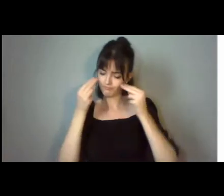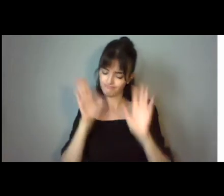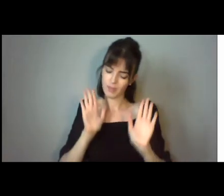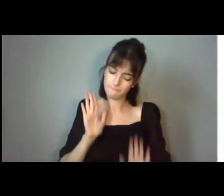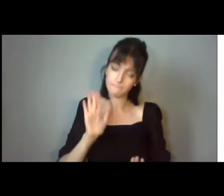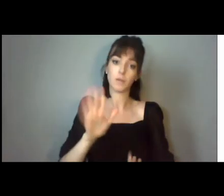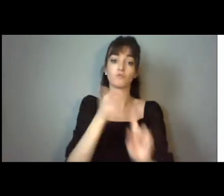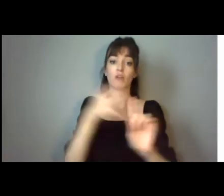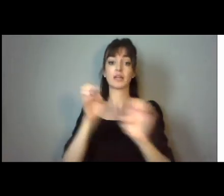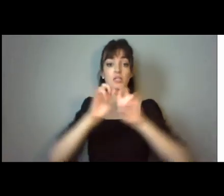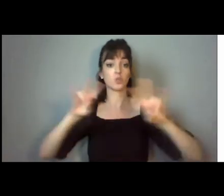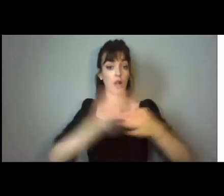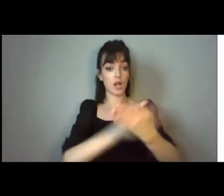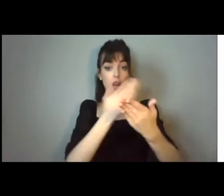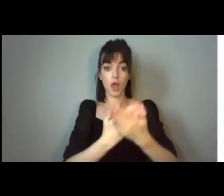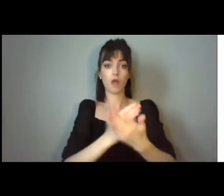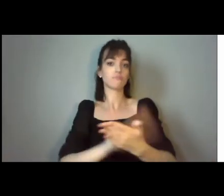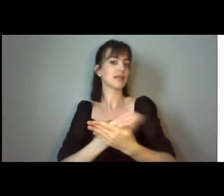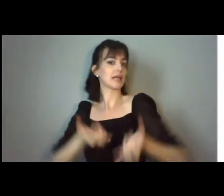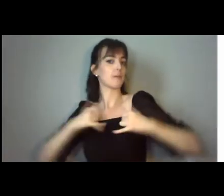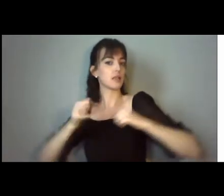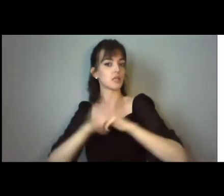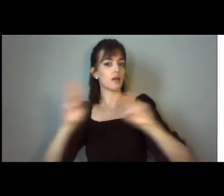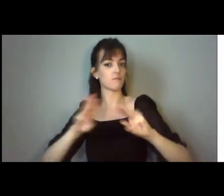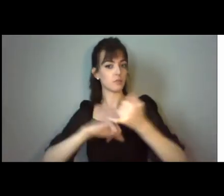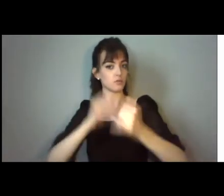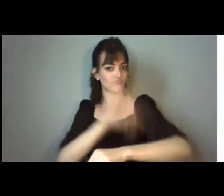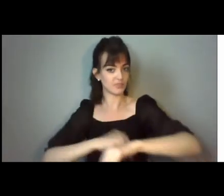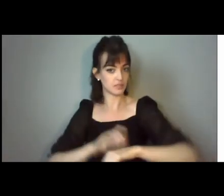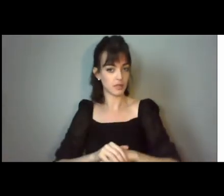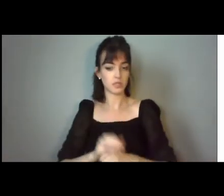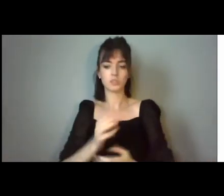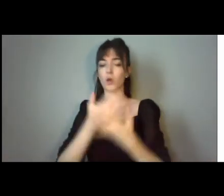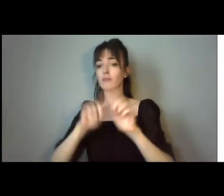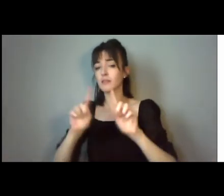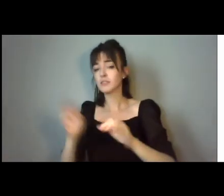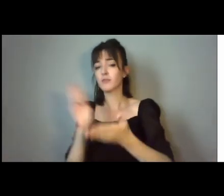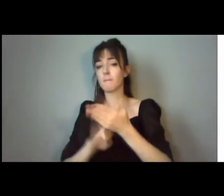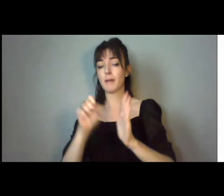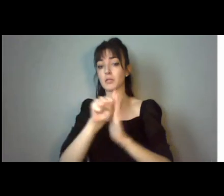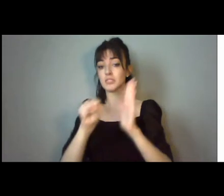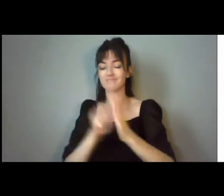of people with disabilities, many Member States continue to articulate deficit views about the